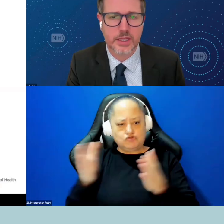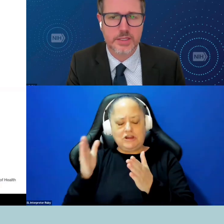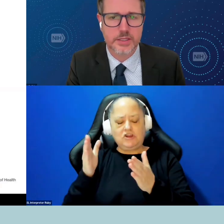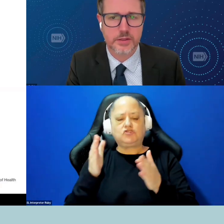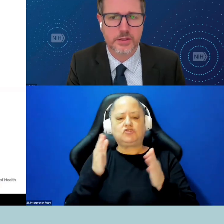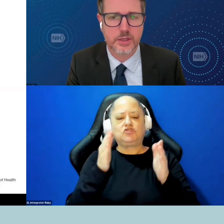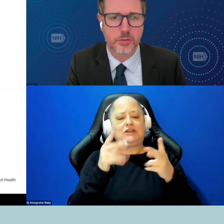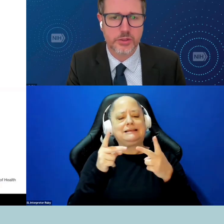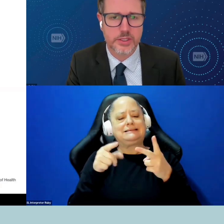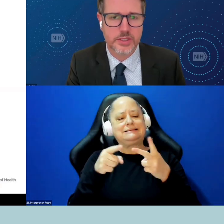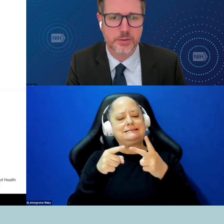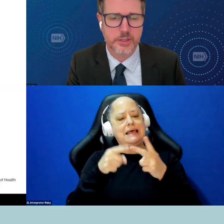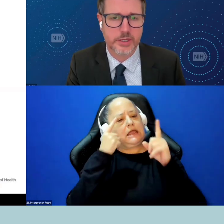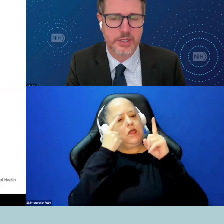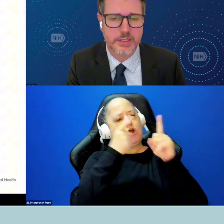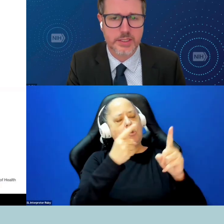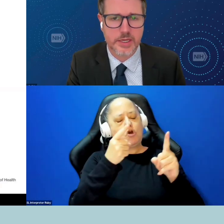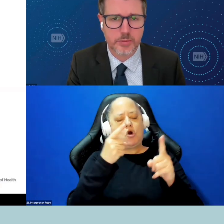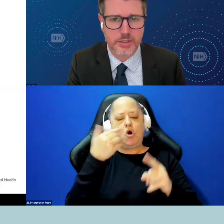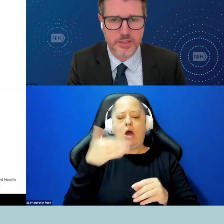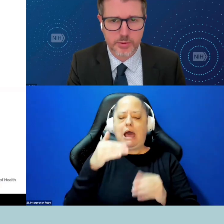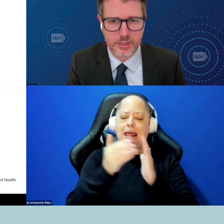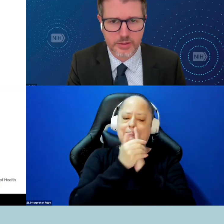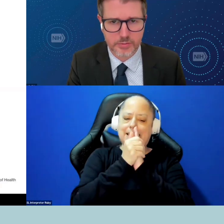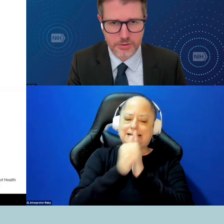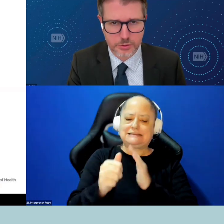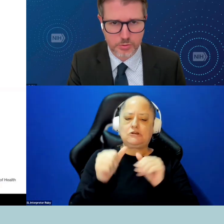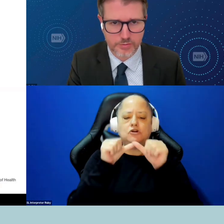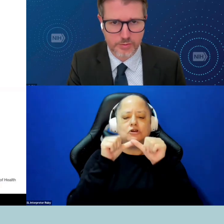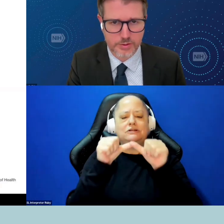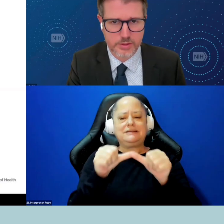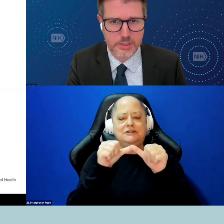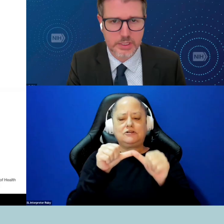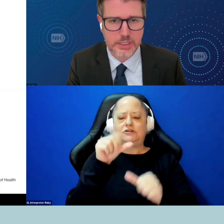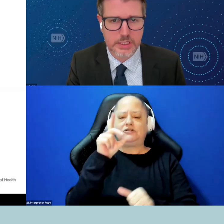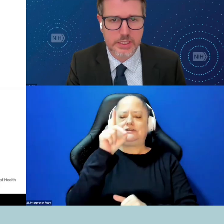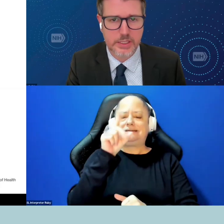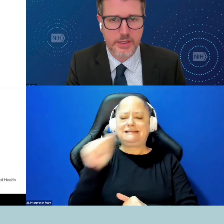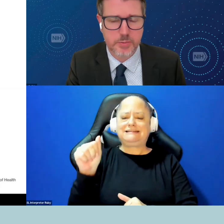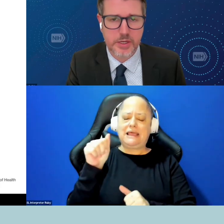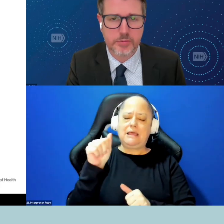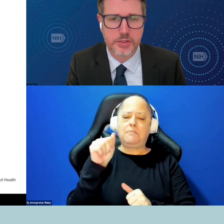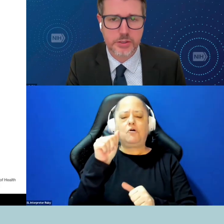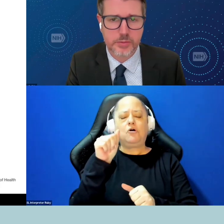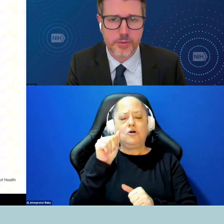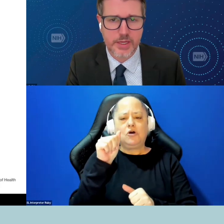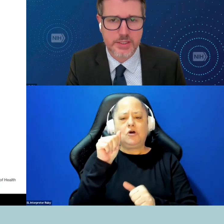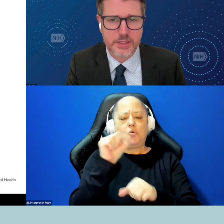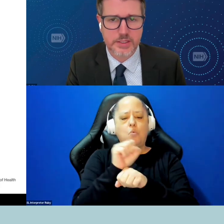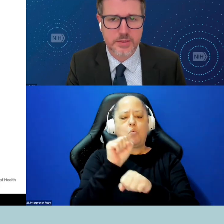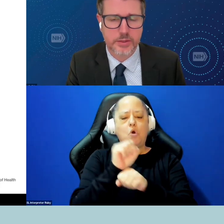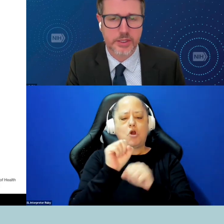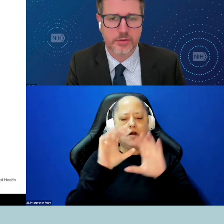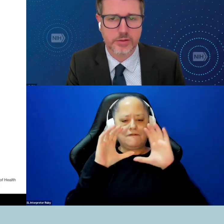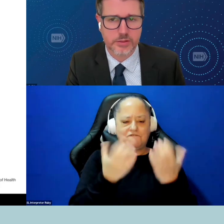a highly skilled, multidisciplinary and sustainable disability health research workforce. Expanding research capacity in disability health